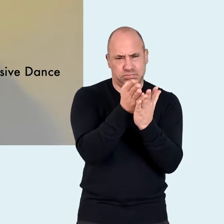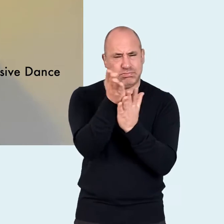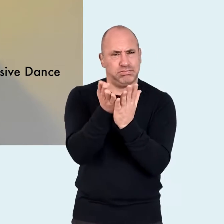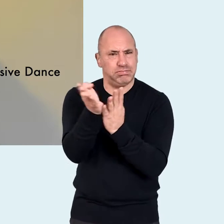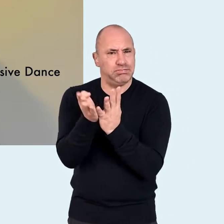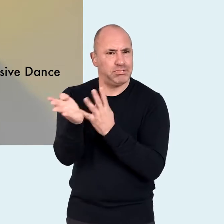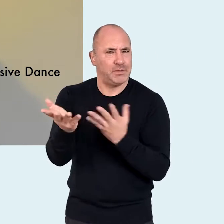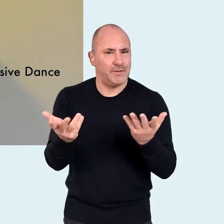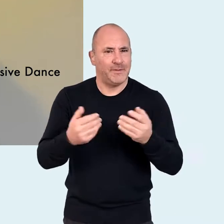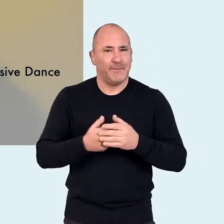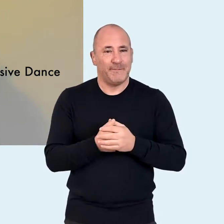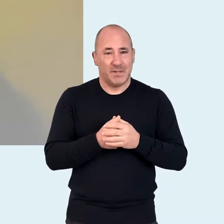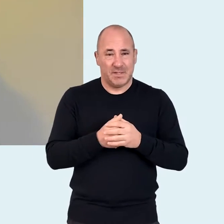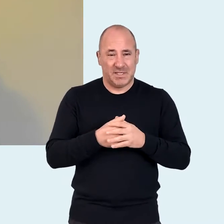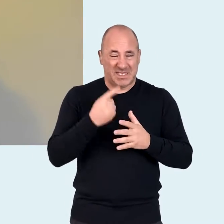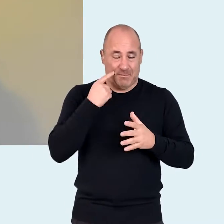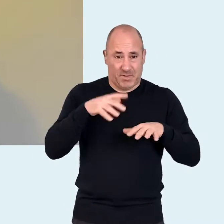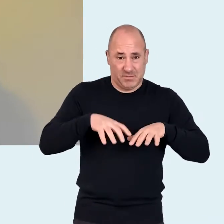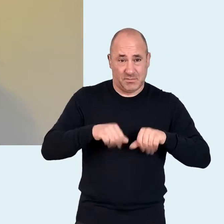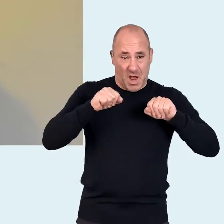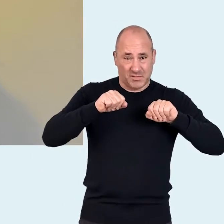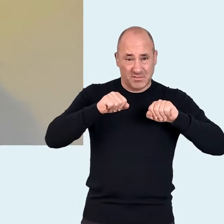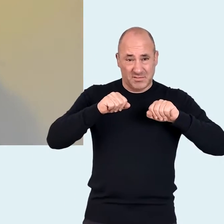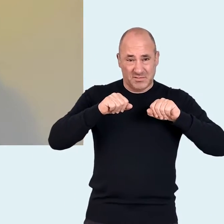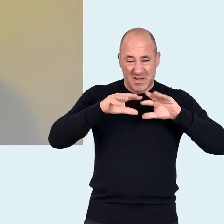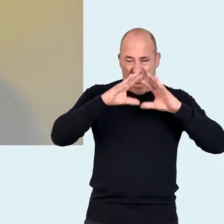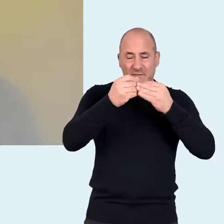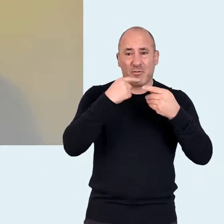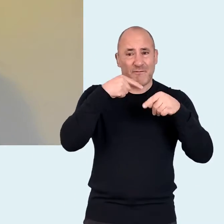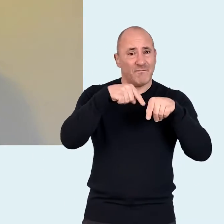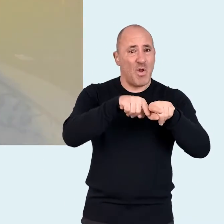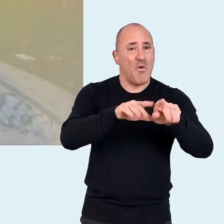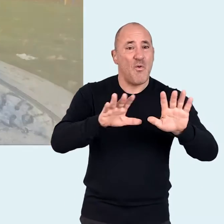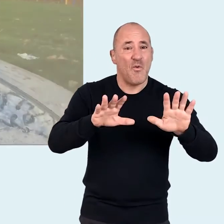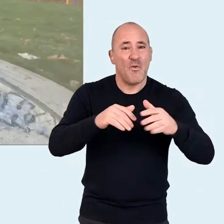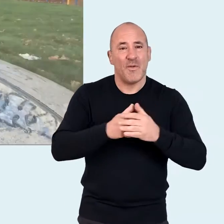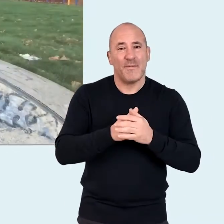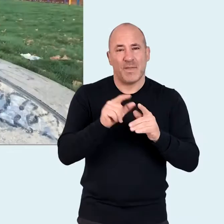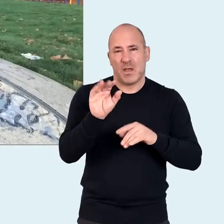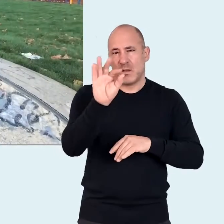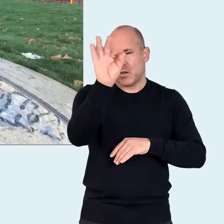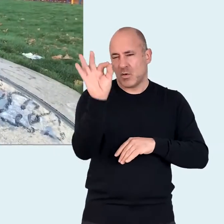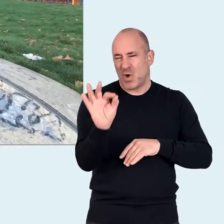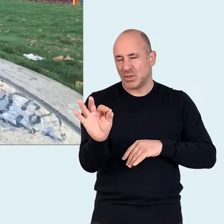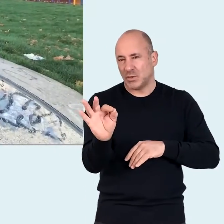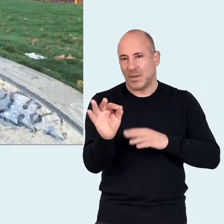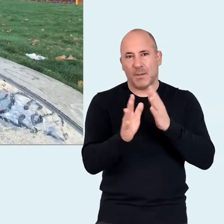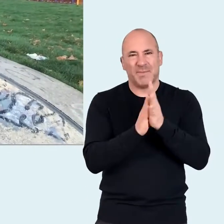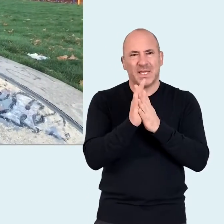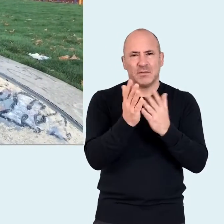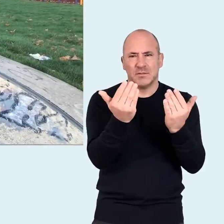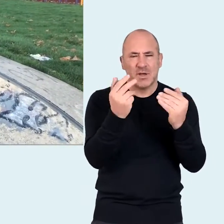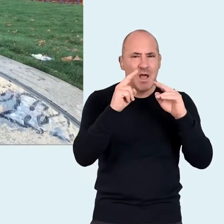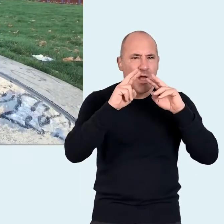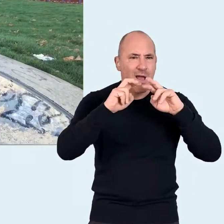outcomes. Start simply and everything else will follow. A question mark invites exploration.